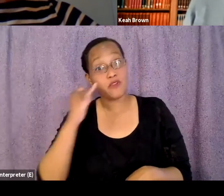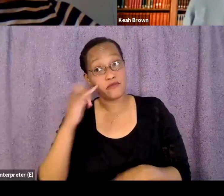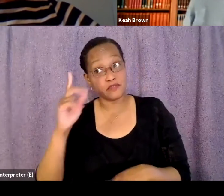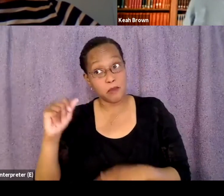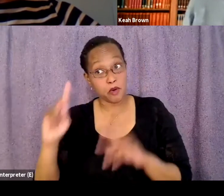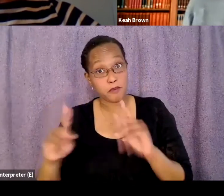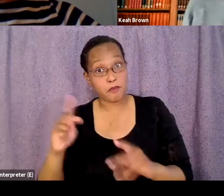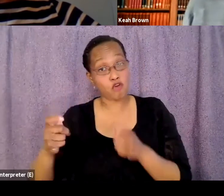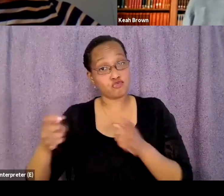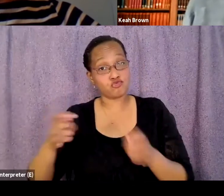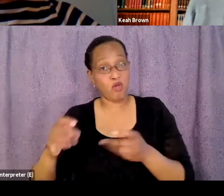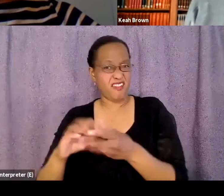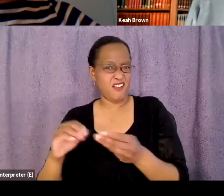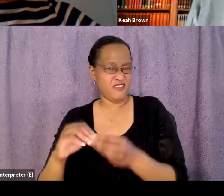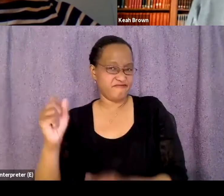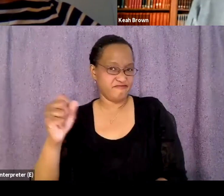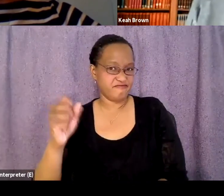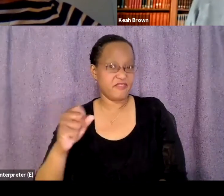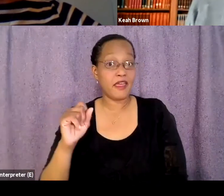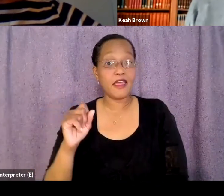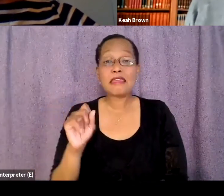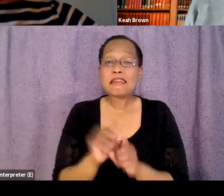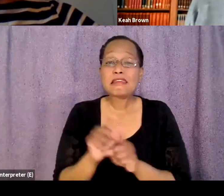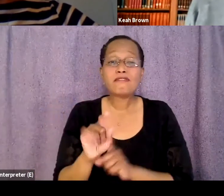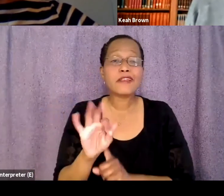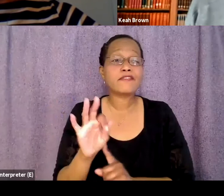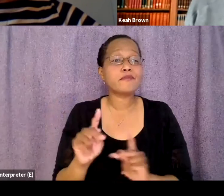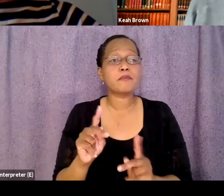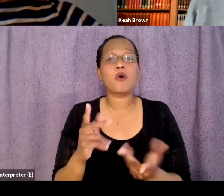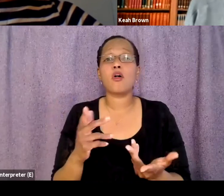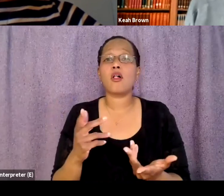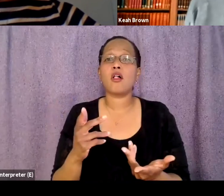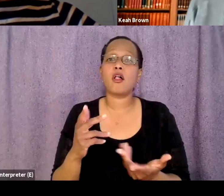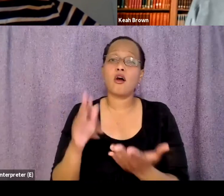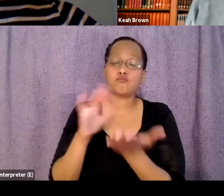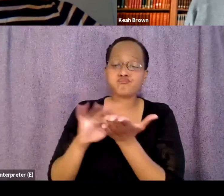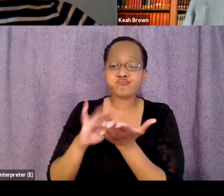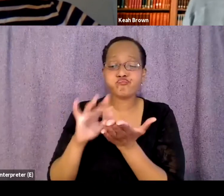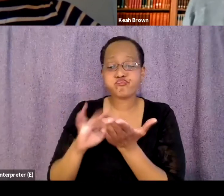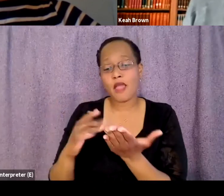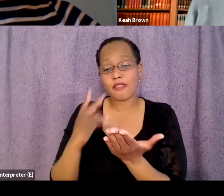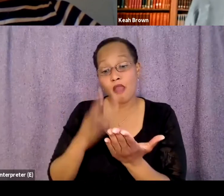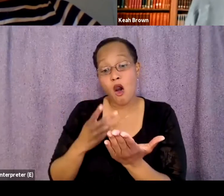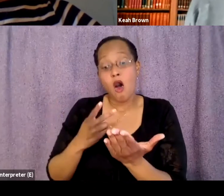even if people don't get it and they still want to treat it. Keah Brown: Like inspiration porn or whatever, I think the fact that they're controlling